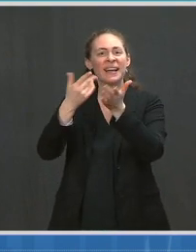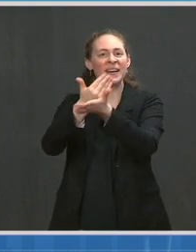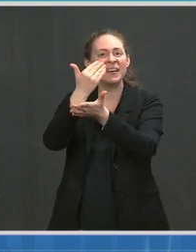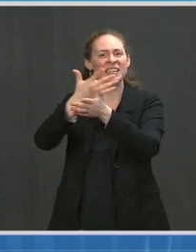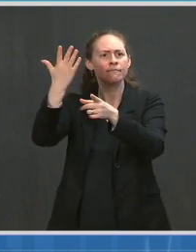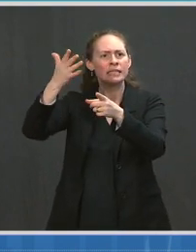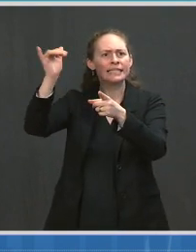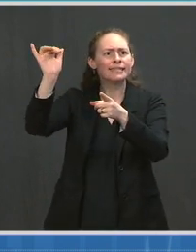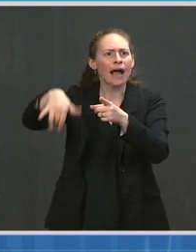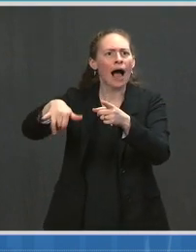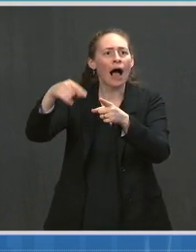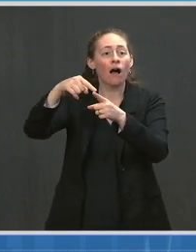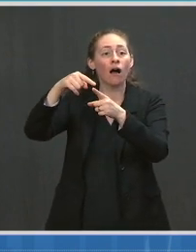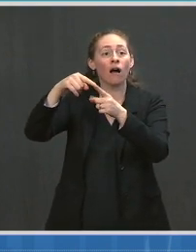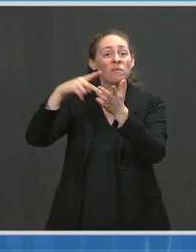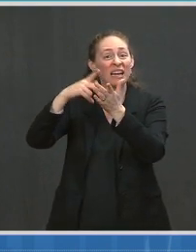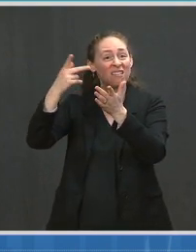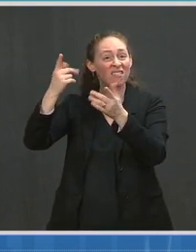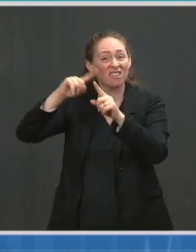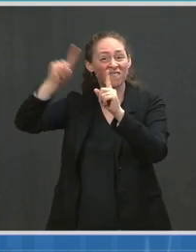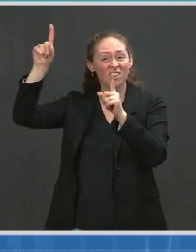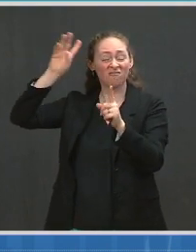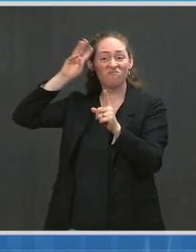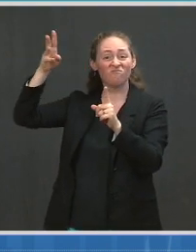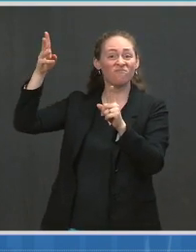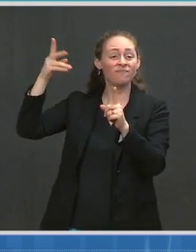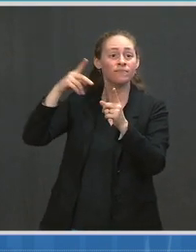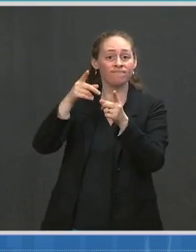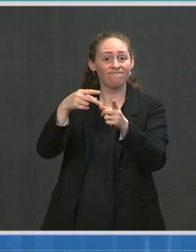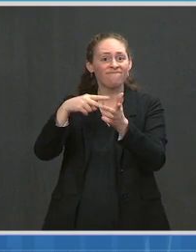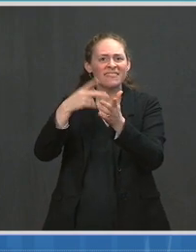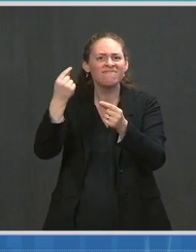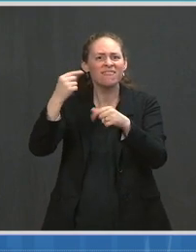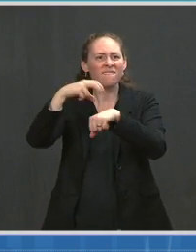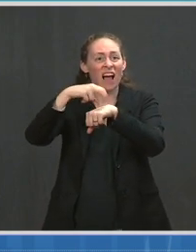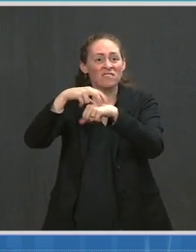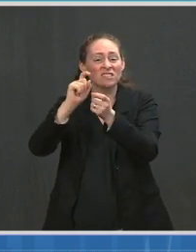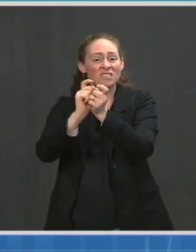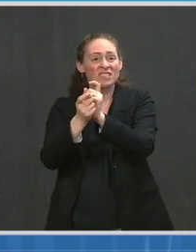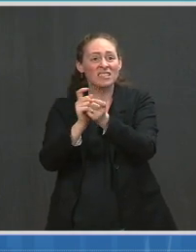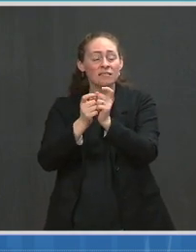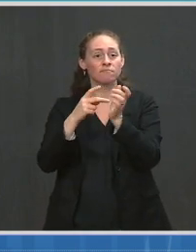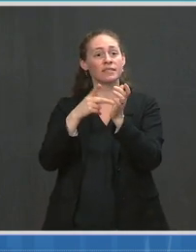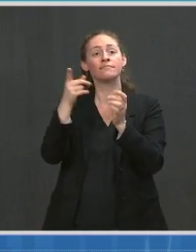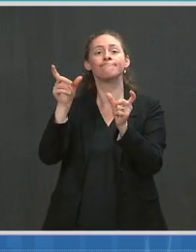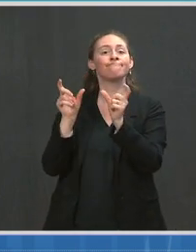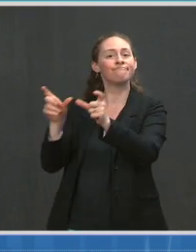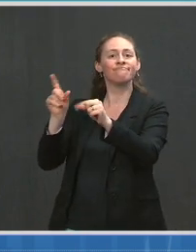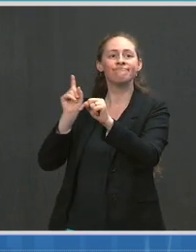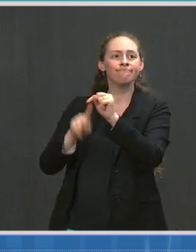which would indicate a real diminution of immunity, or whether it broke through with one of the variants,